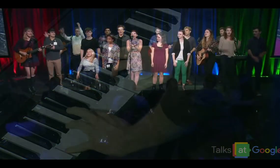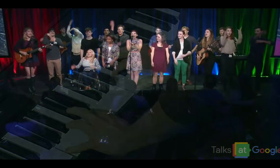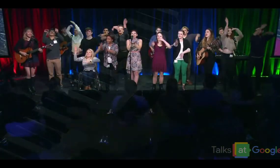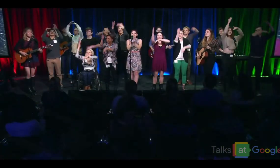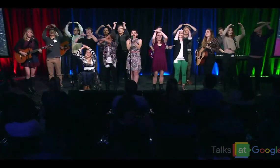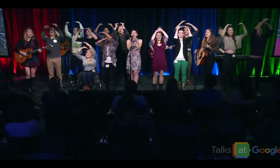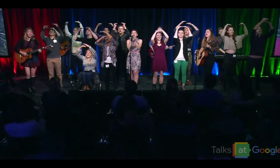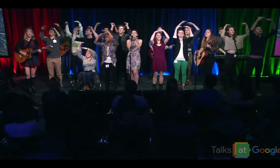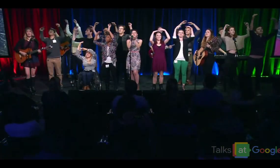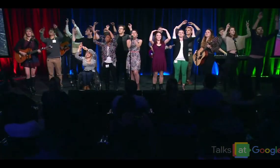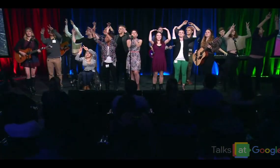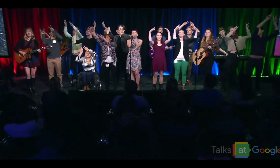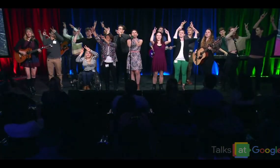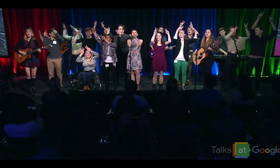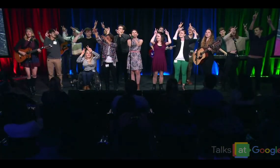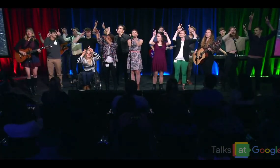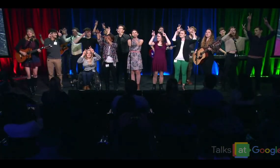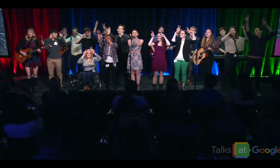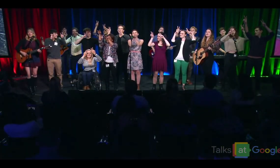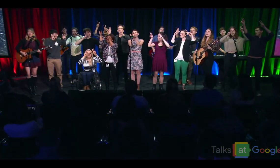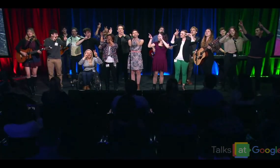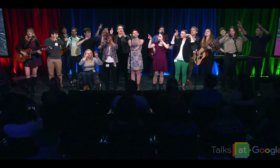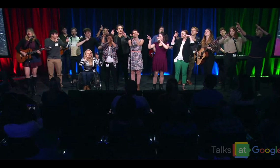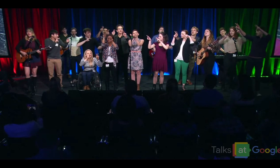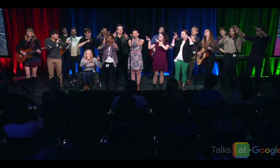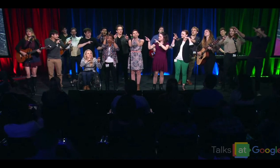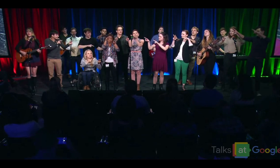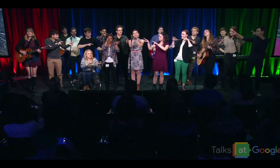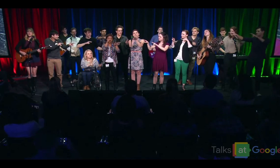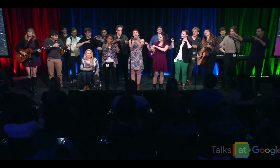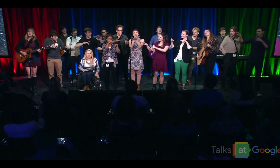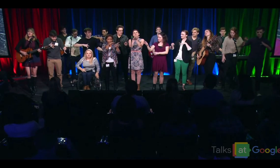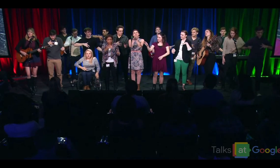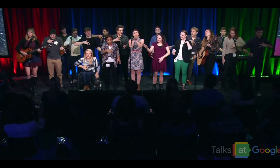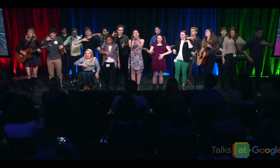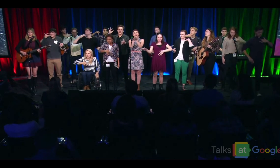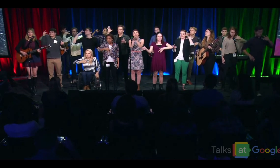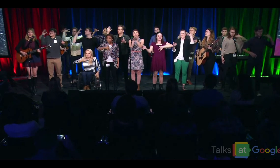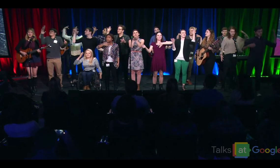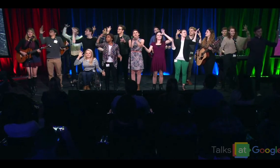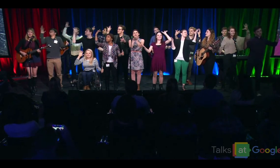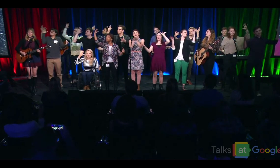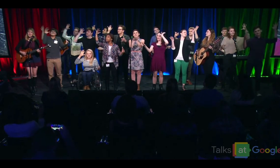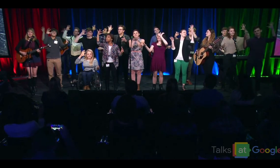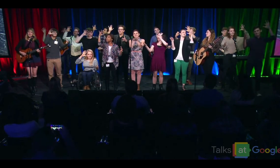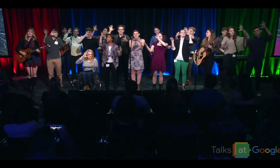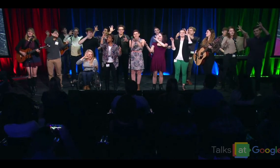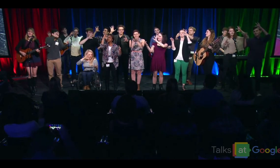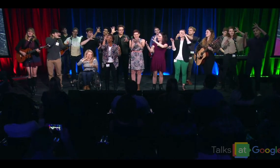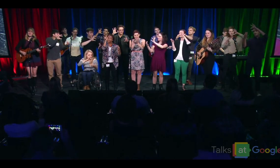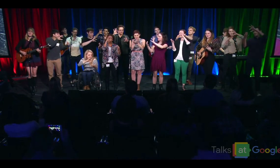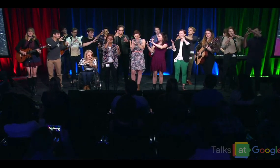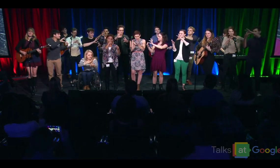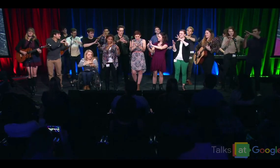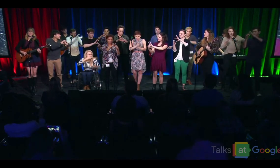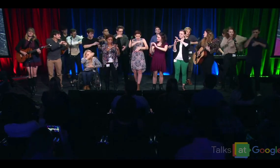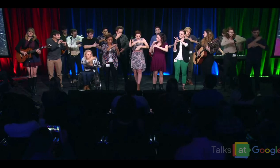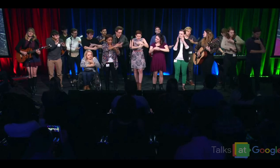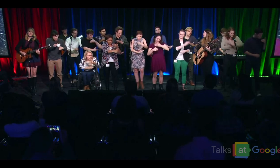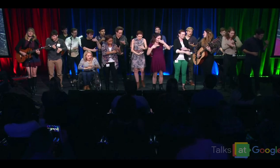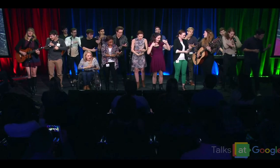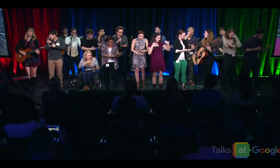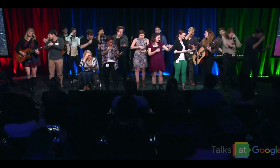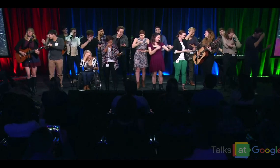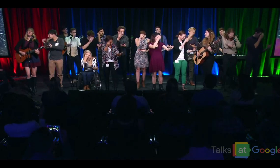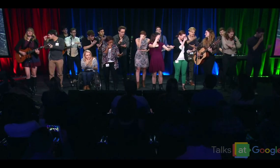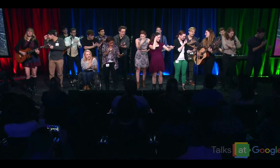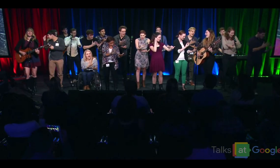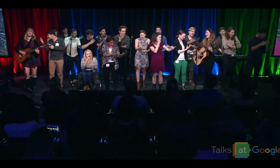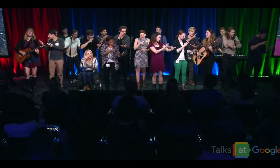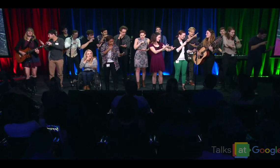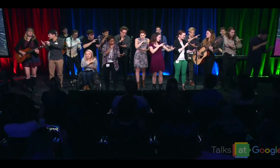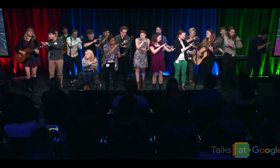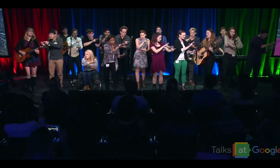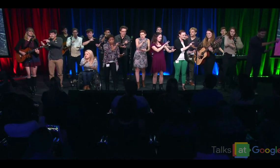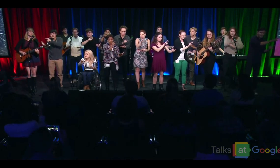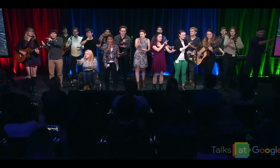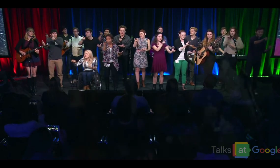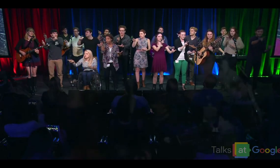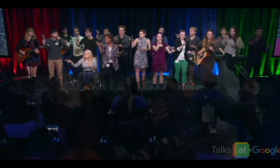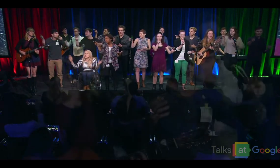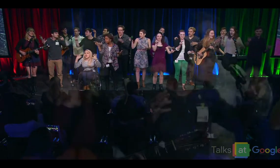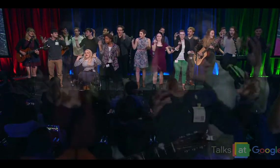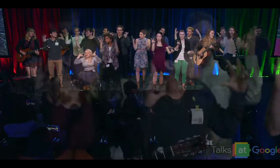And heaven waits, so close it seems To show her child the wonders